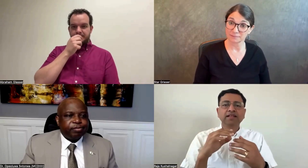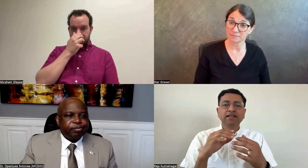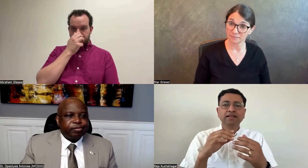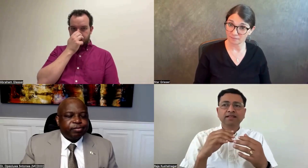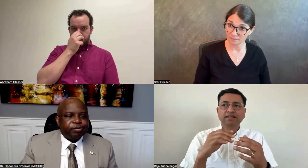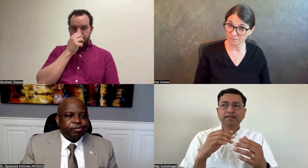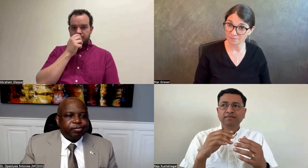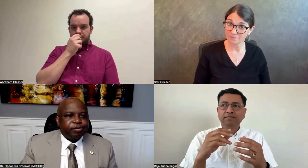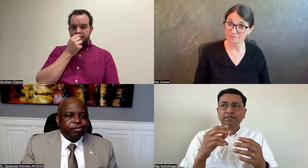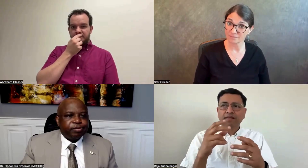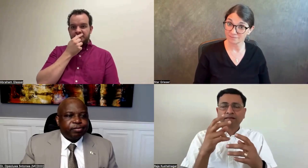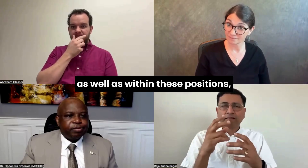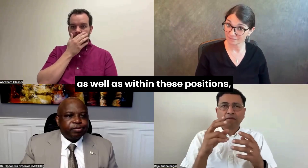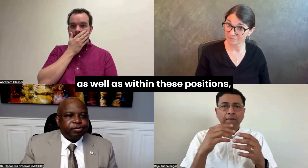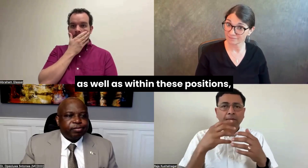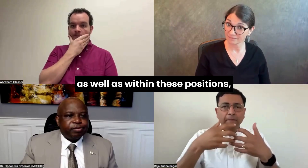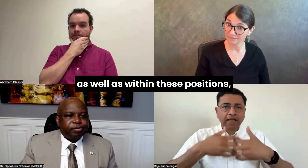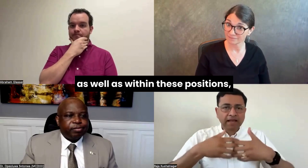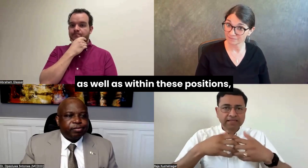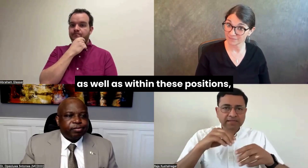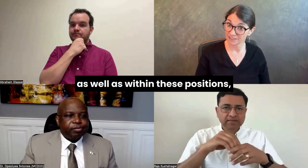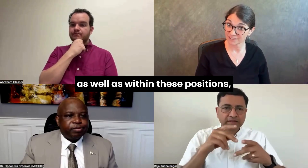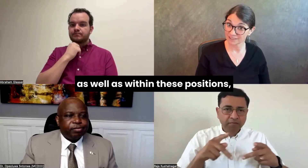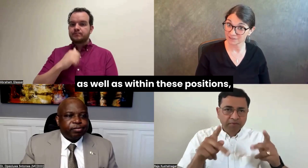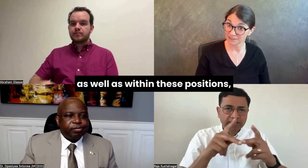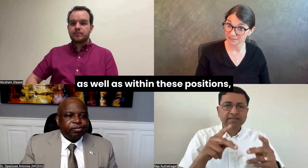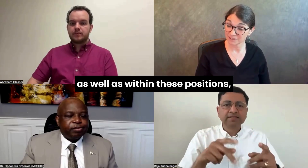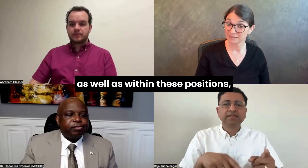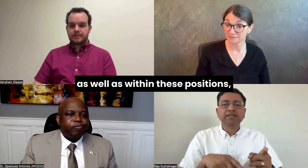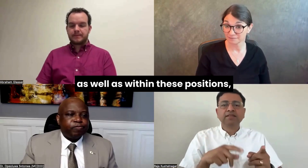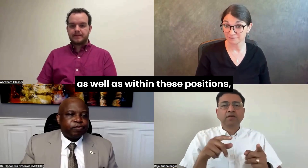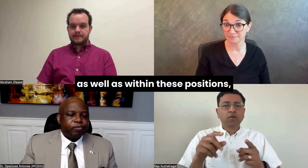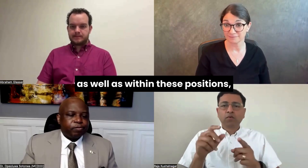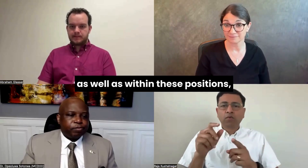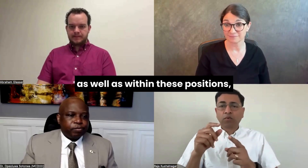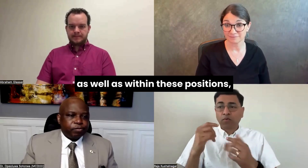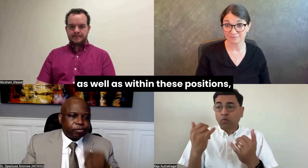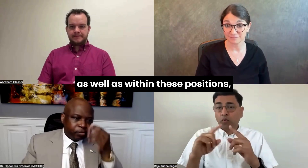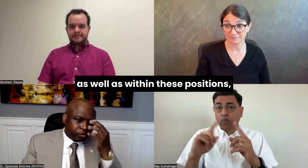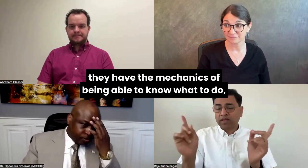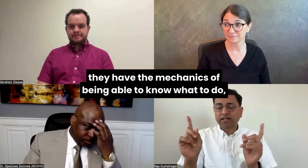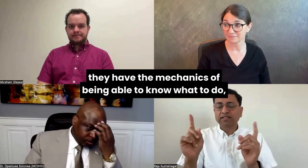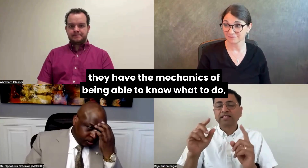as well as within these positions, they have the mechanics of being able to know what to do,